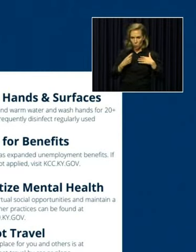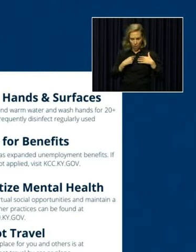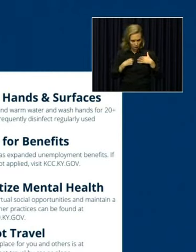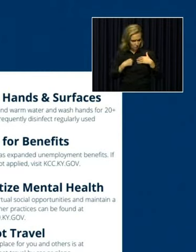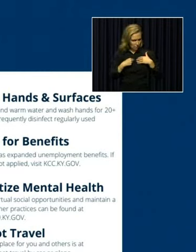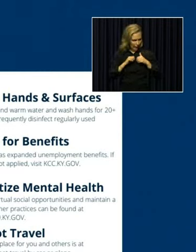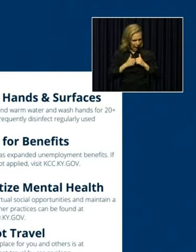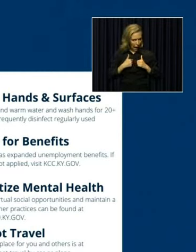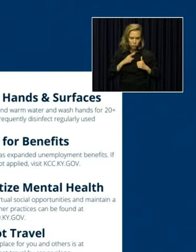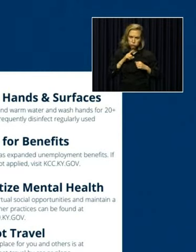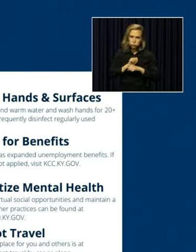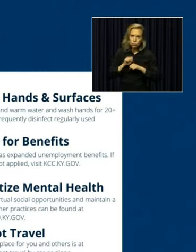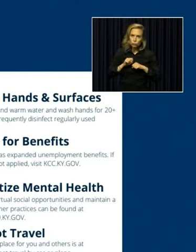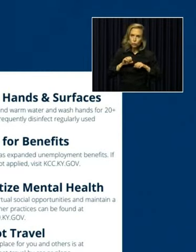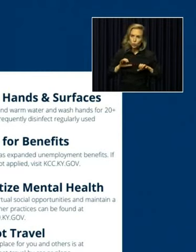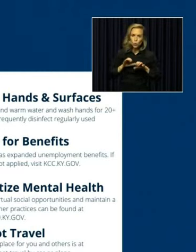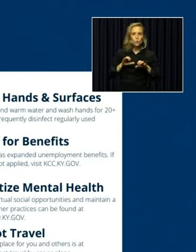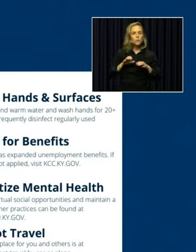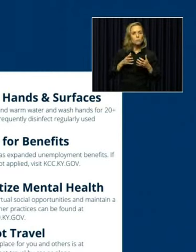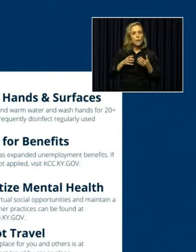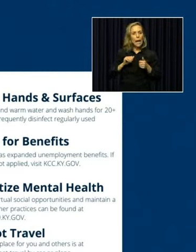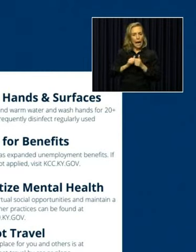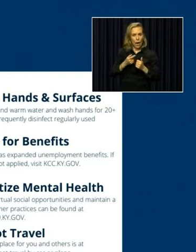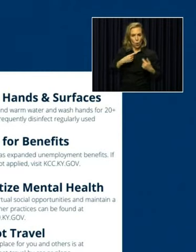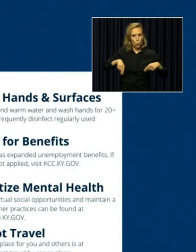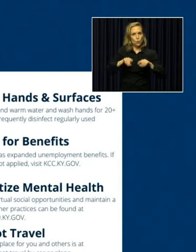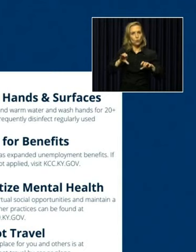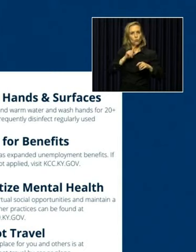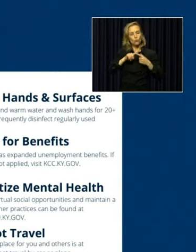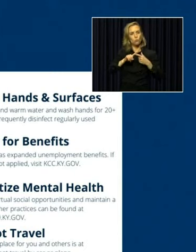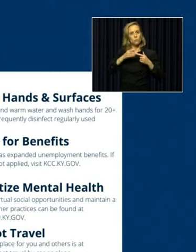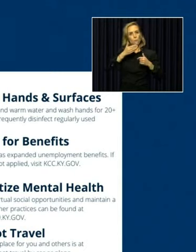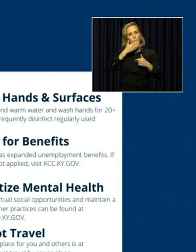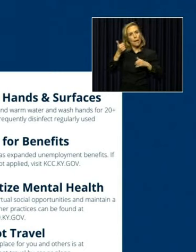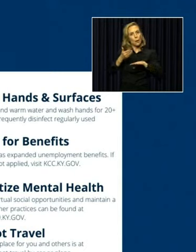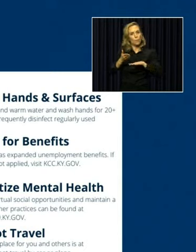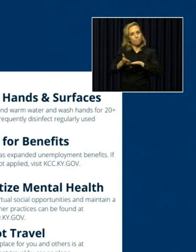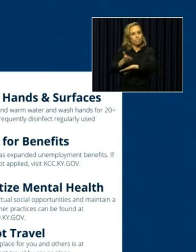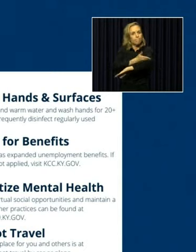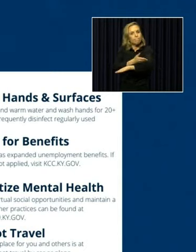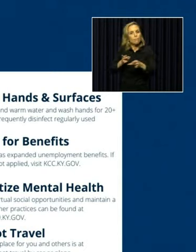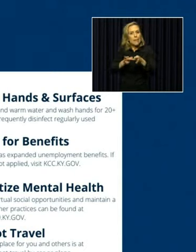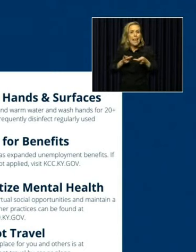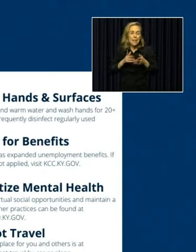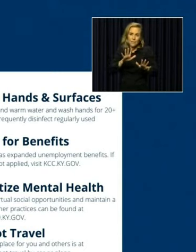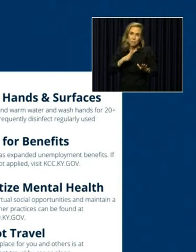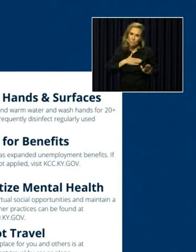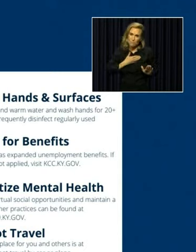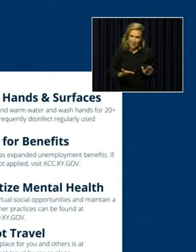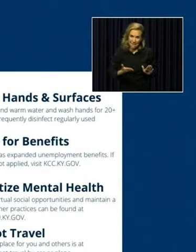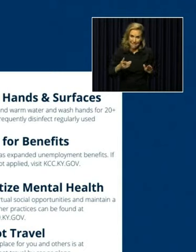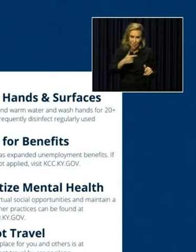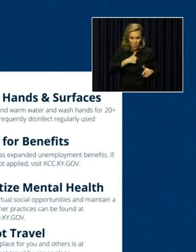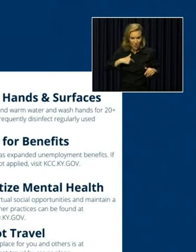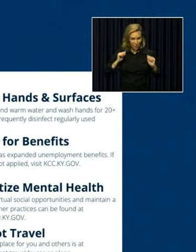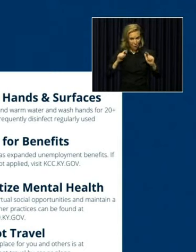THAT'S NOT THE WAY IT WORKS, AND THAT'S NOT THE WAY IT'S WORKING IN THINK OTHER STATES AS WELL.